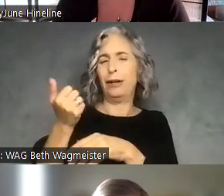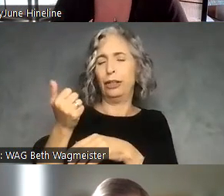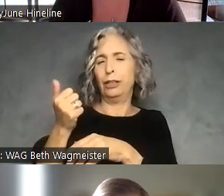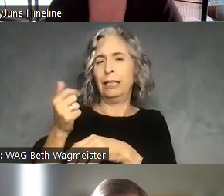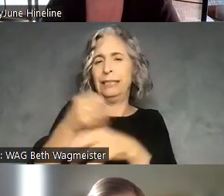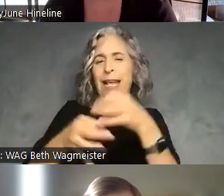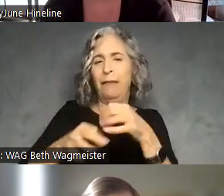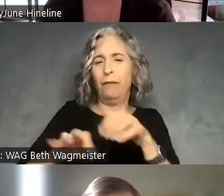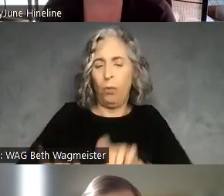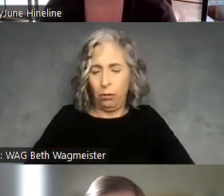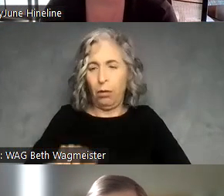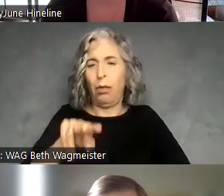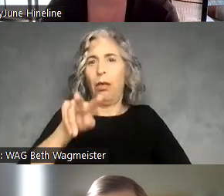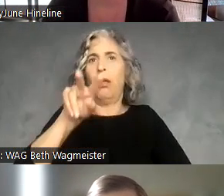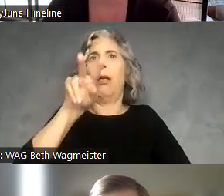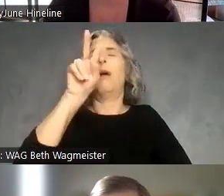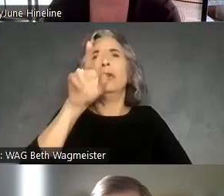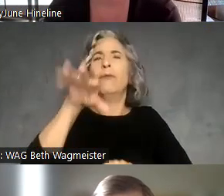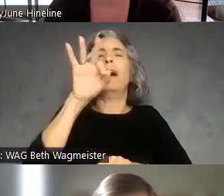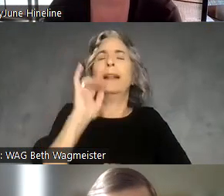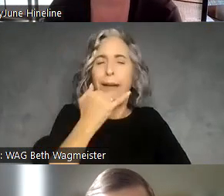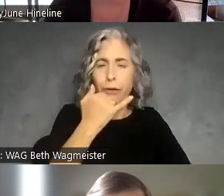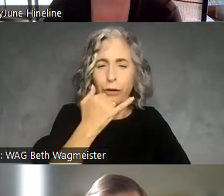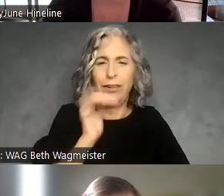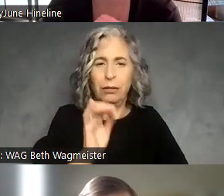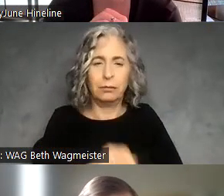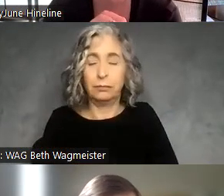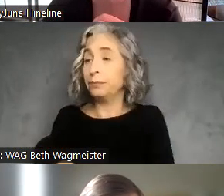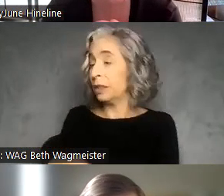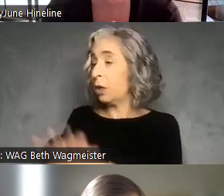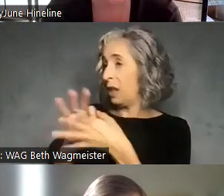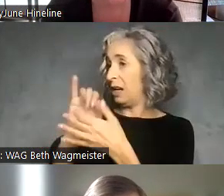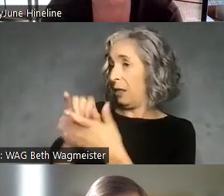inputting them, having the placeholder text, and having them grouped in a way a screen reader can